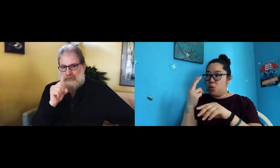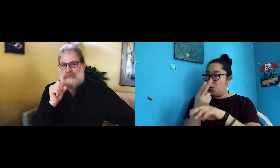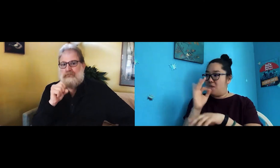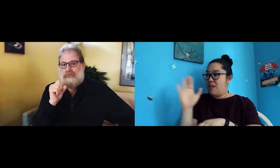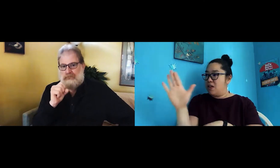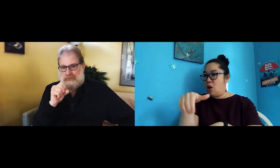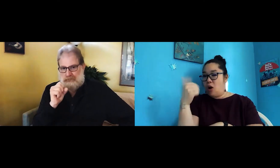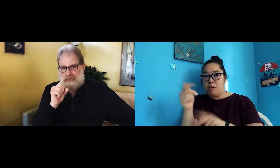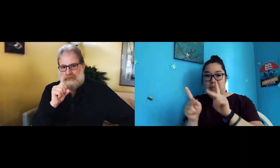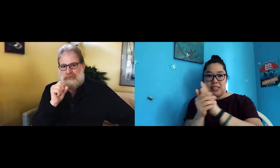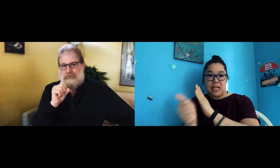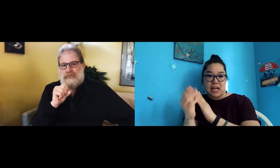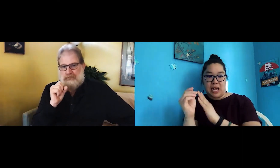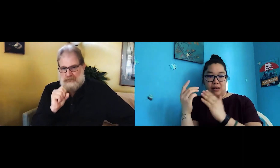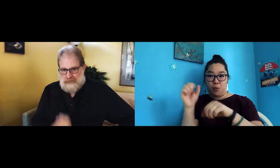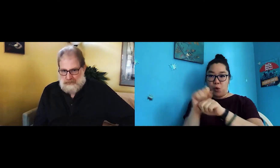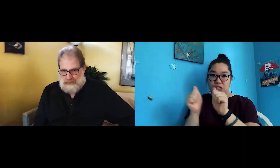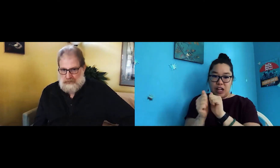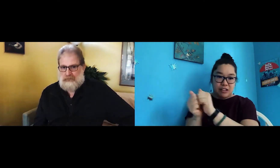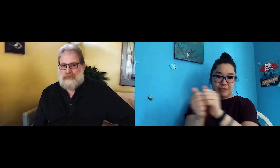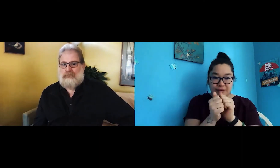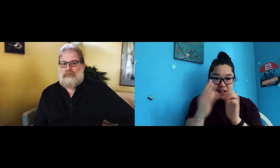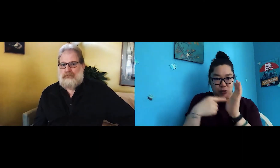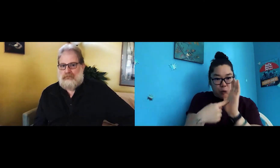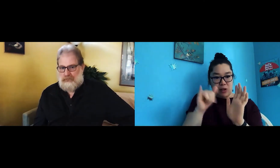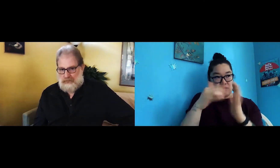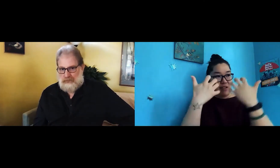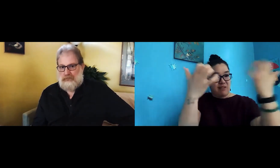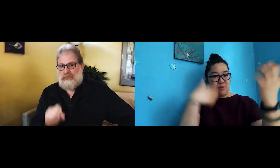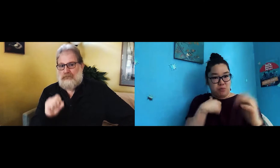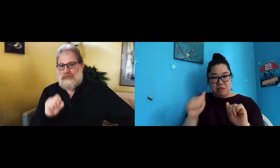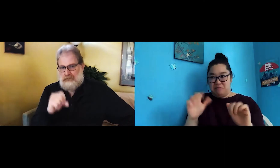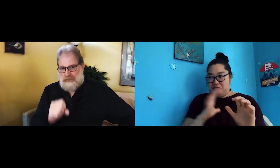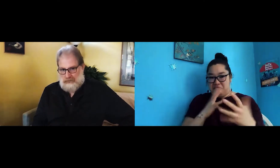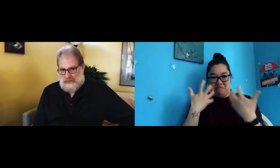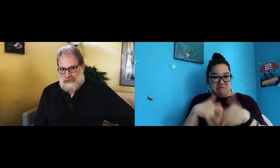by maybe use of other people’s talents, working together show audiences that Deaf people can